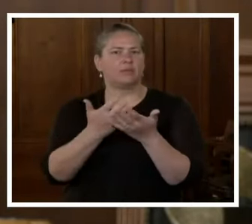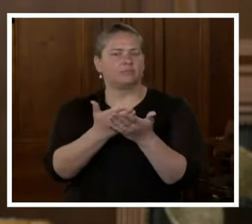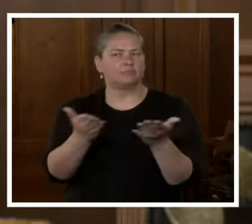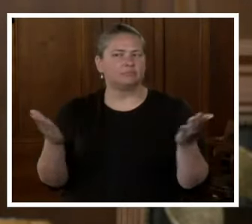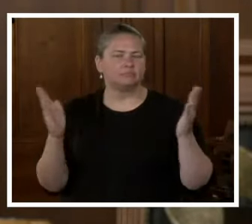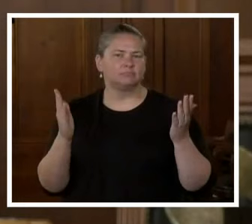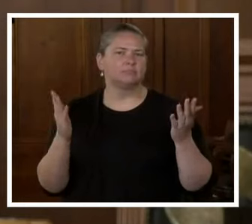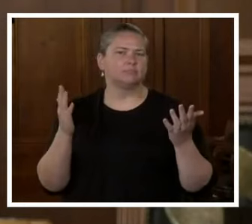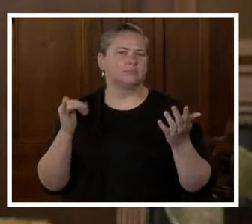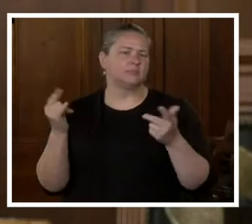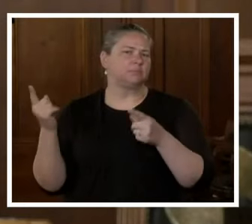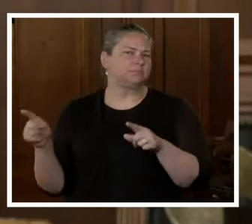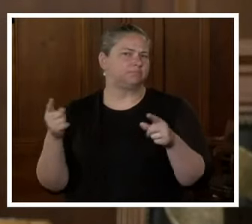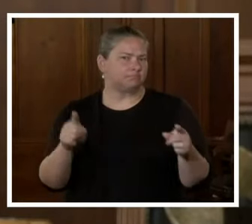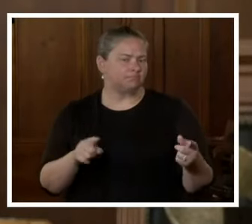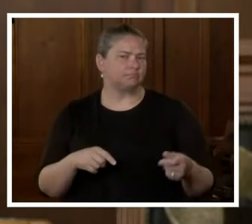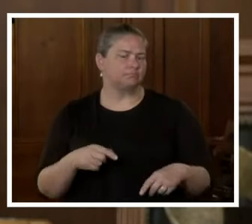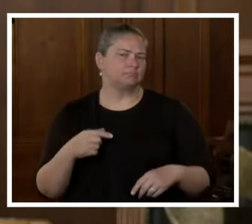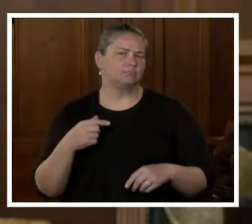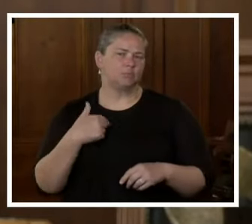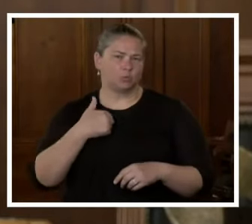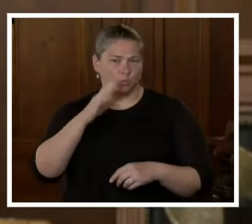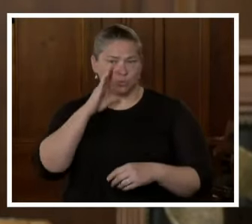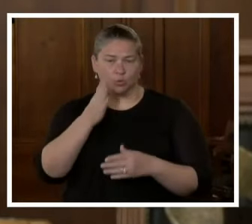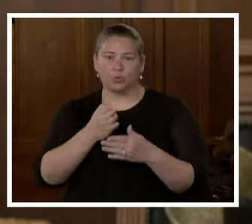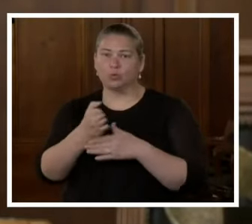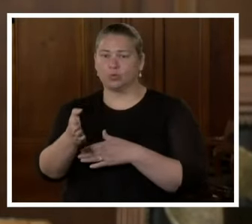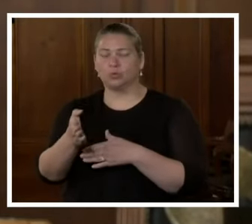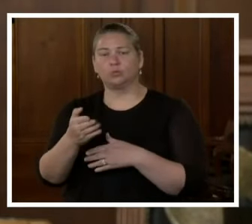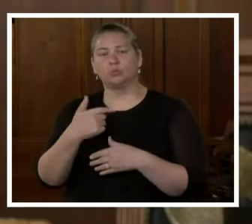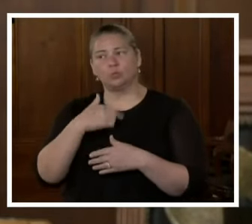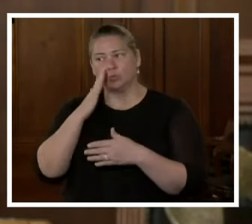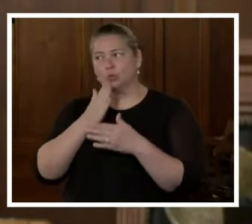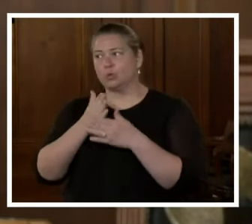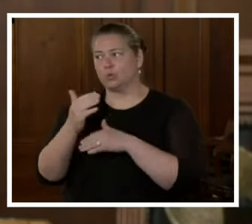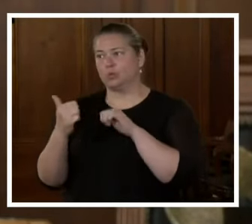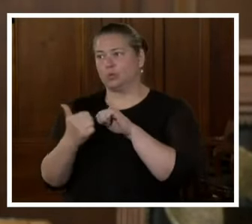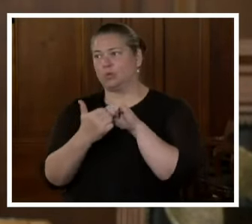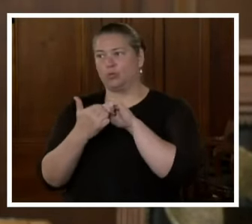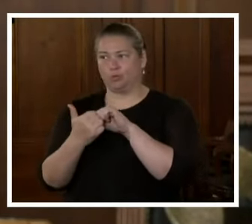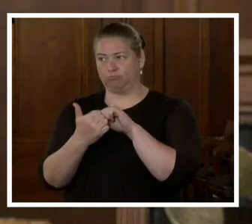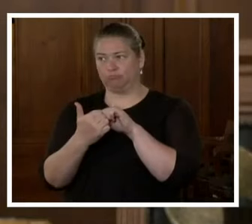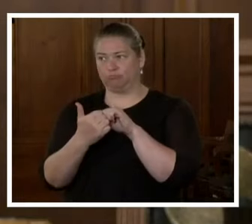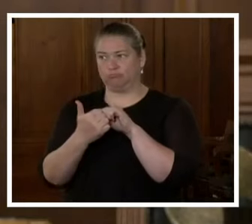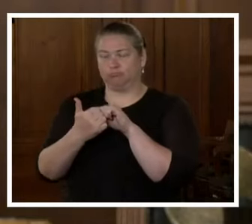OF UNITY, IF THAT TYPE OF EMBRACING YOUR NEIGHBOR, IF THAT